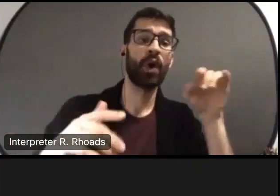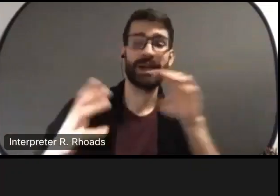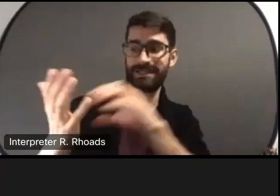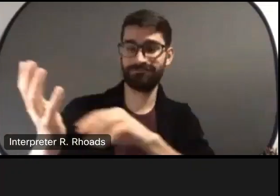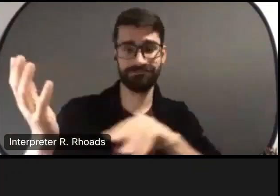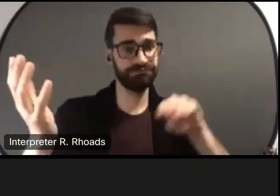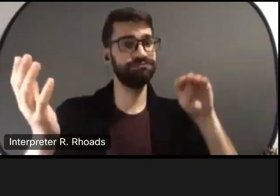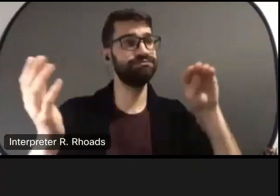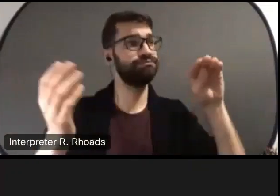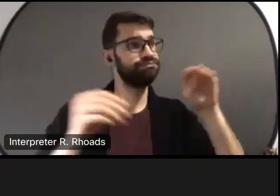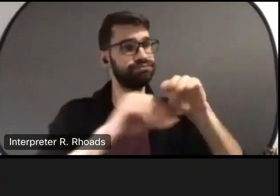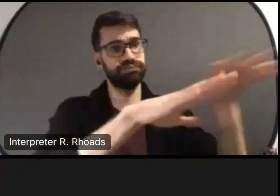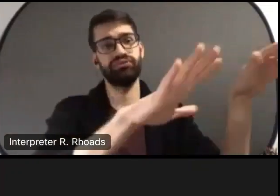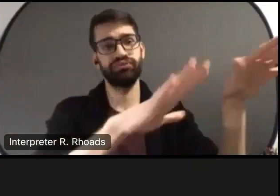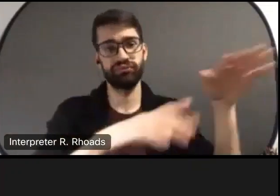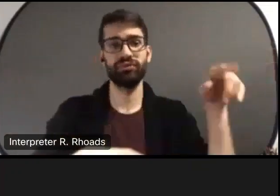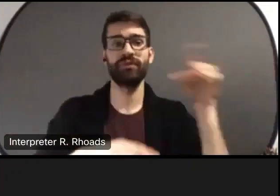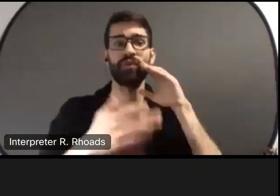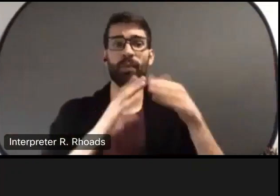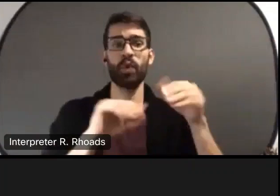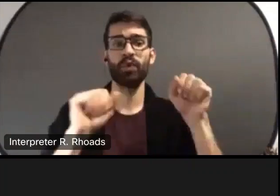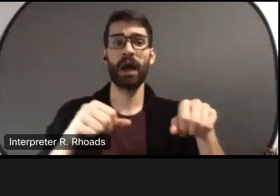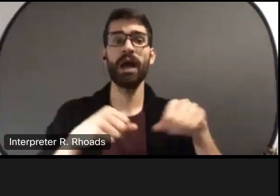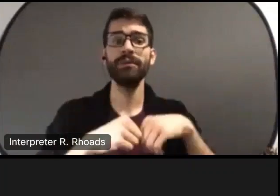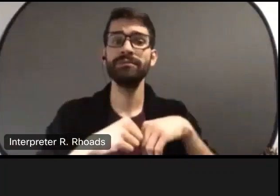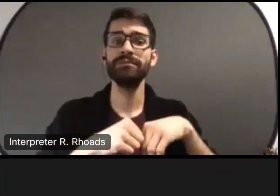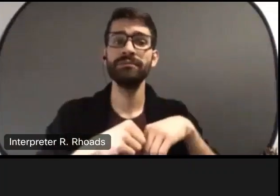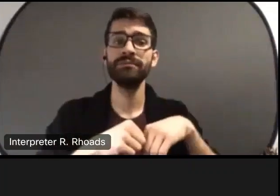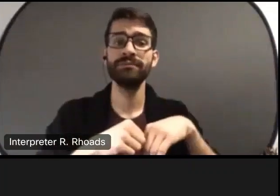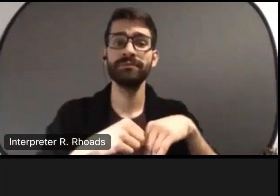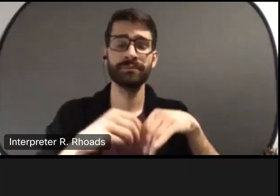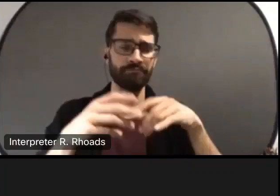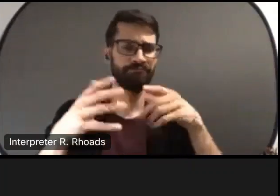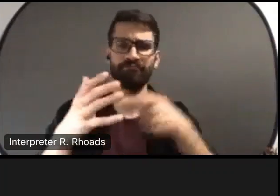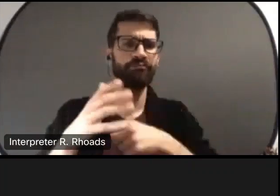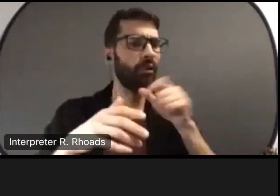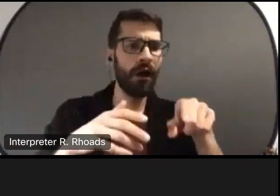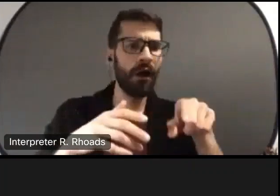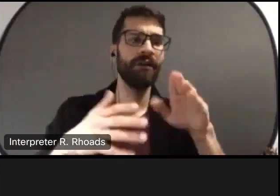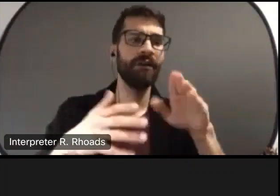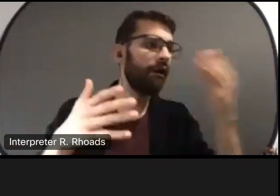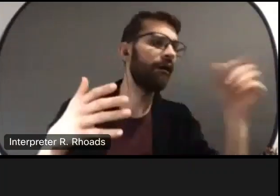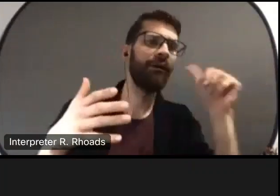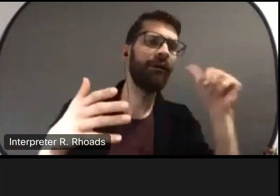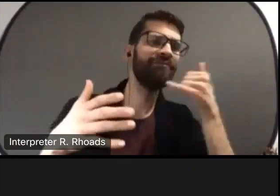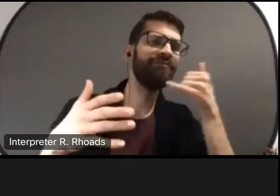to the community to utilize. You don't have to get another phone, but you have essentially a